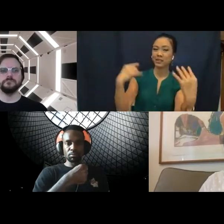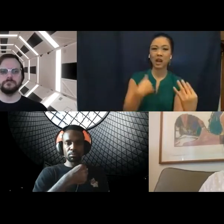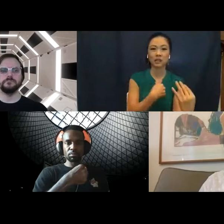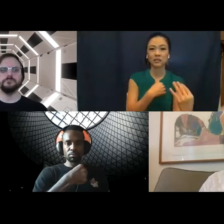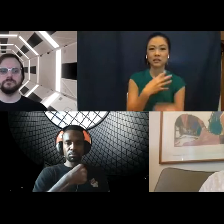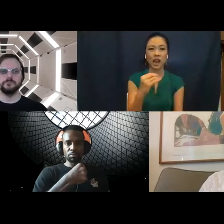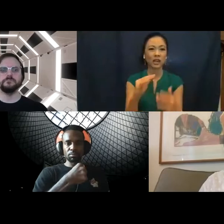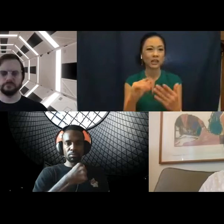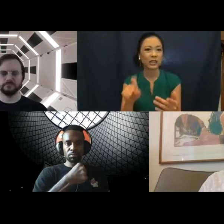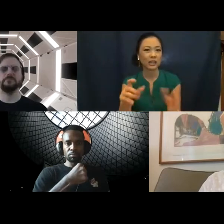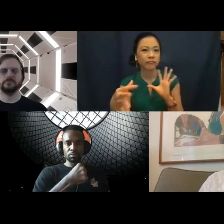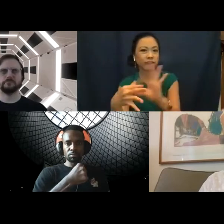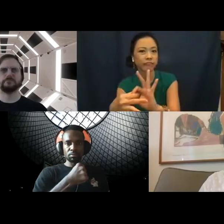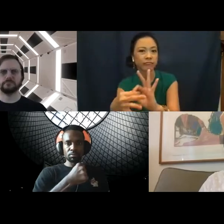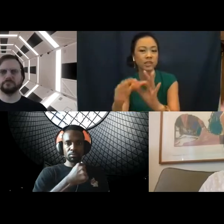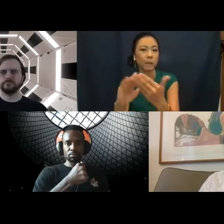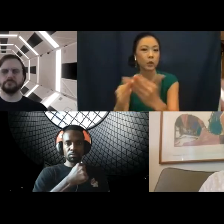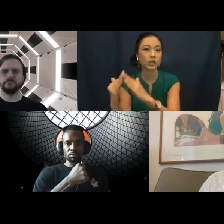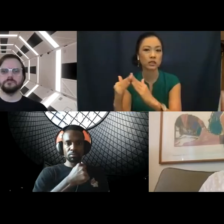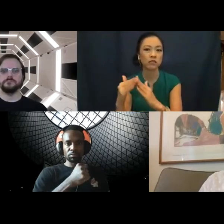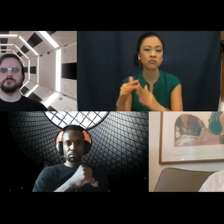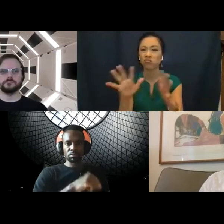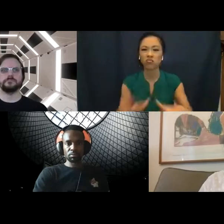across continents. Again, I did a talk with colleagues